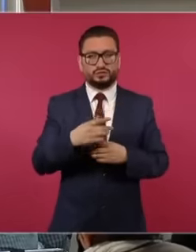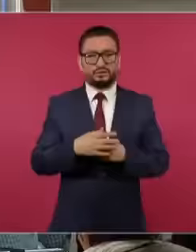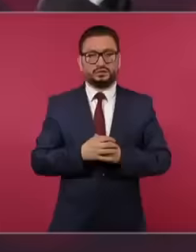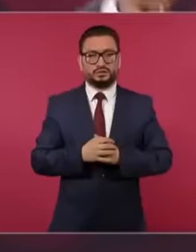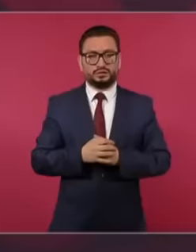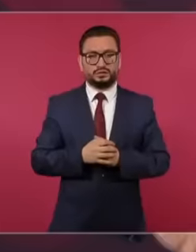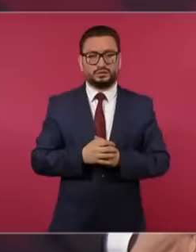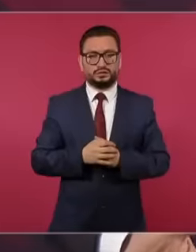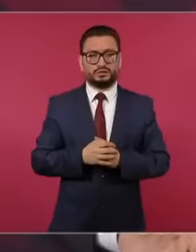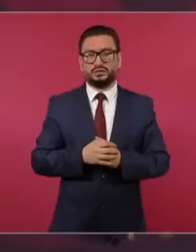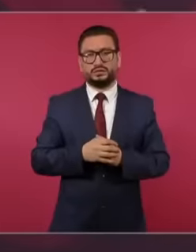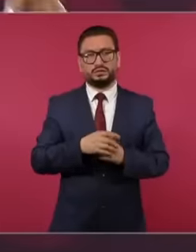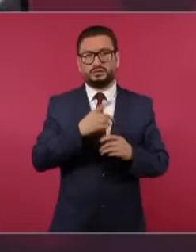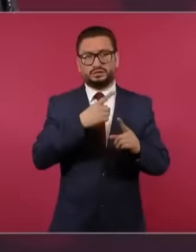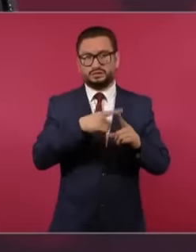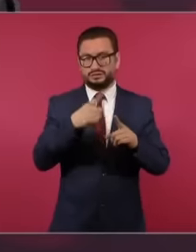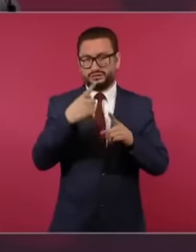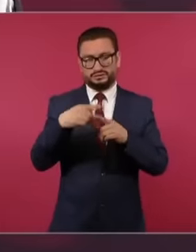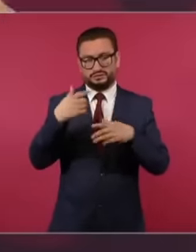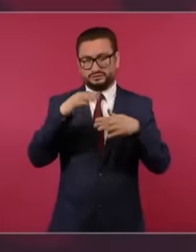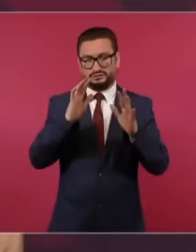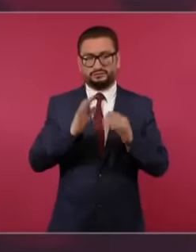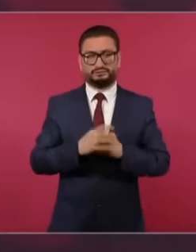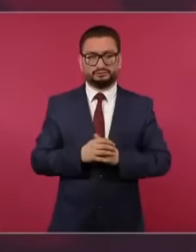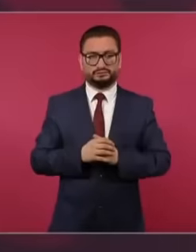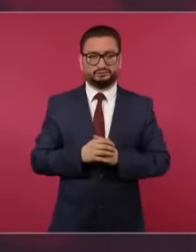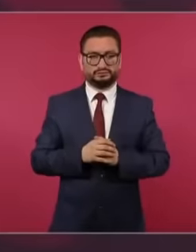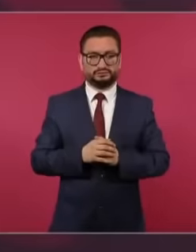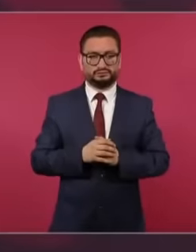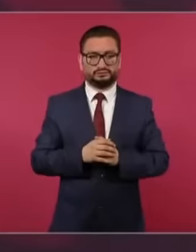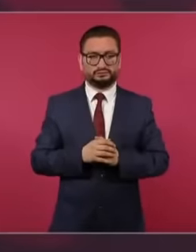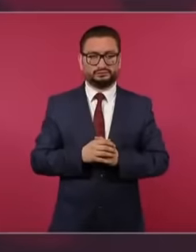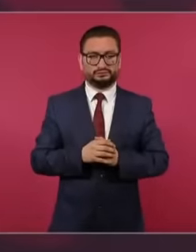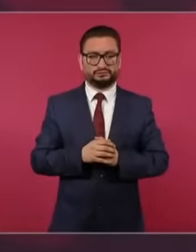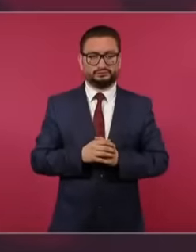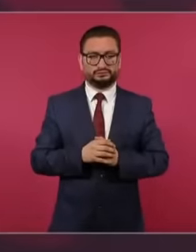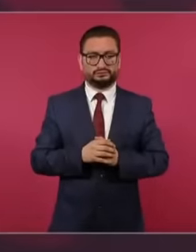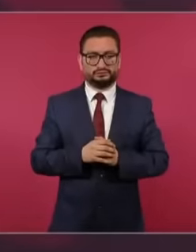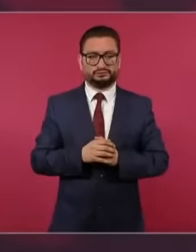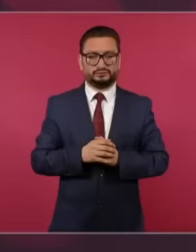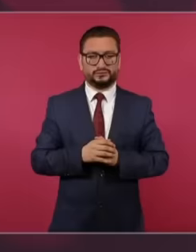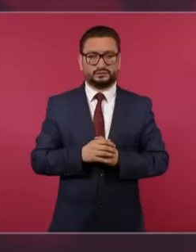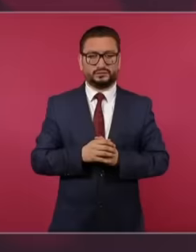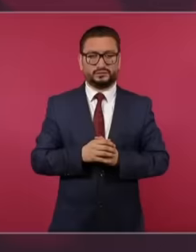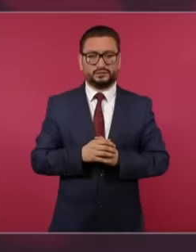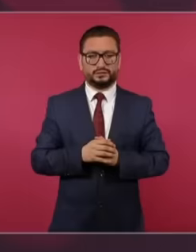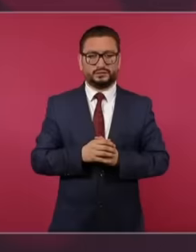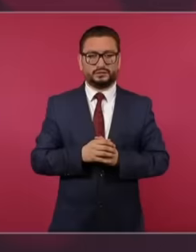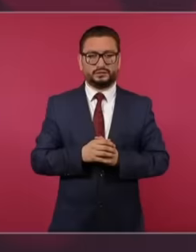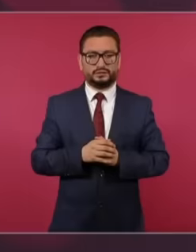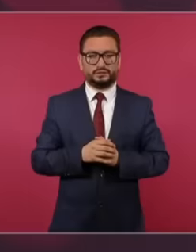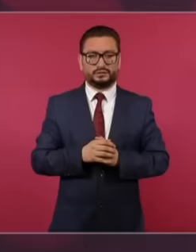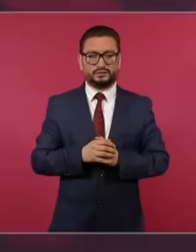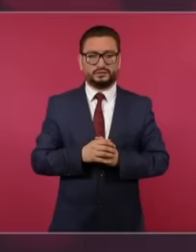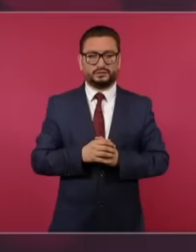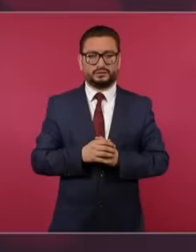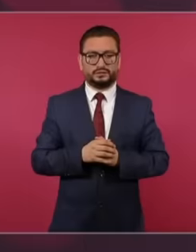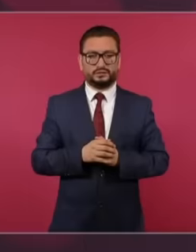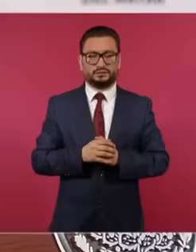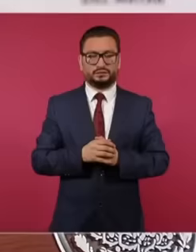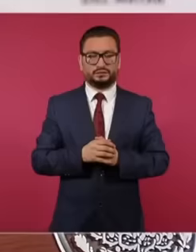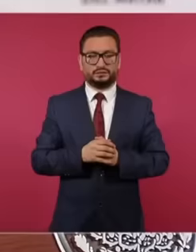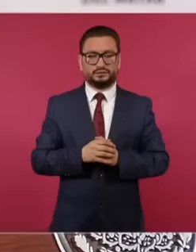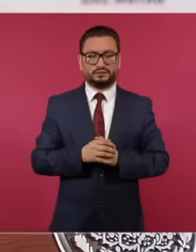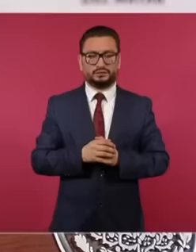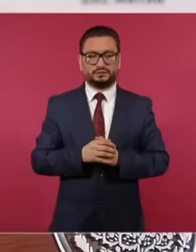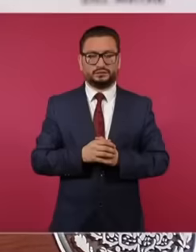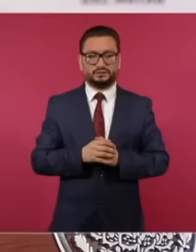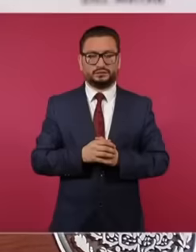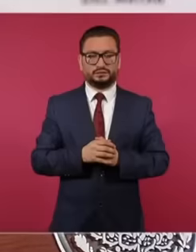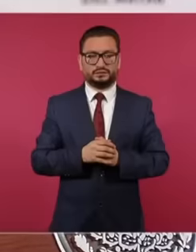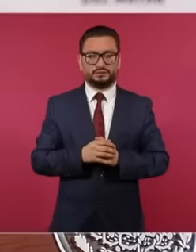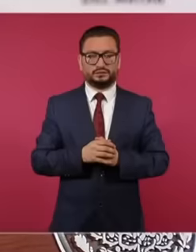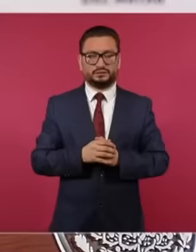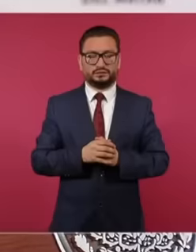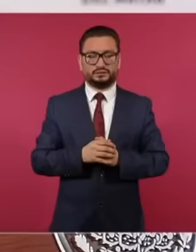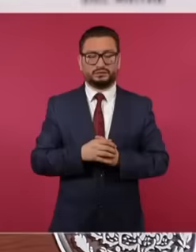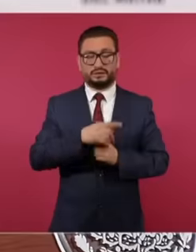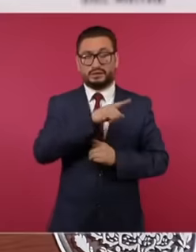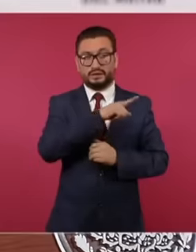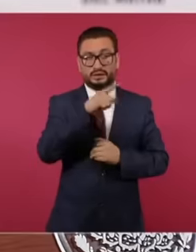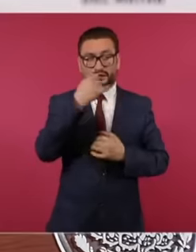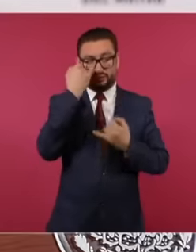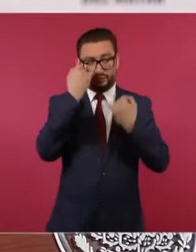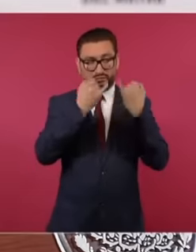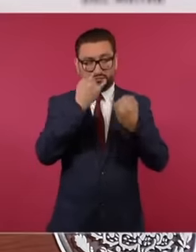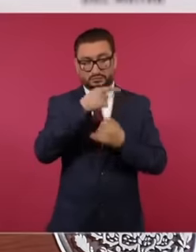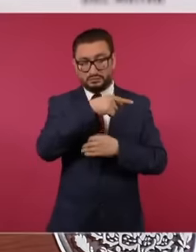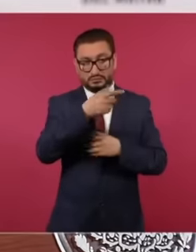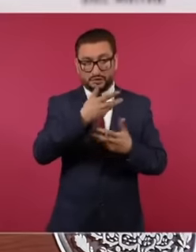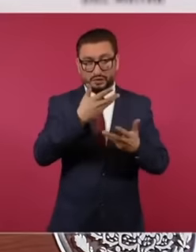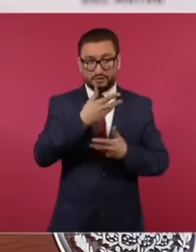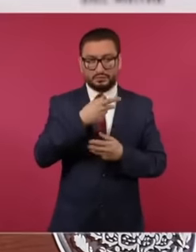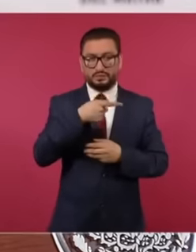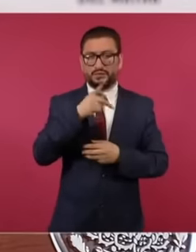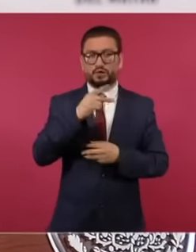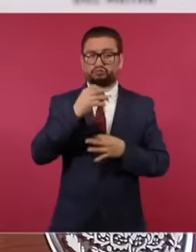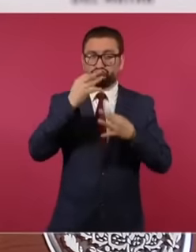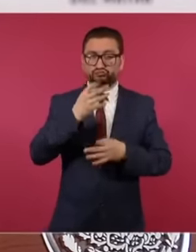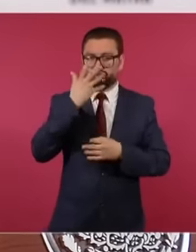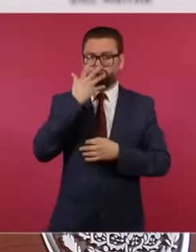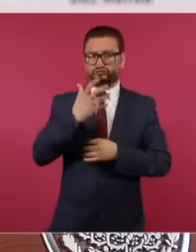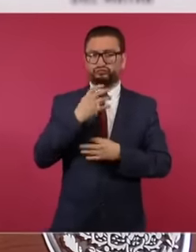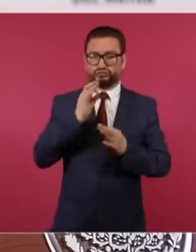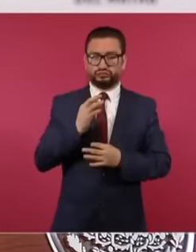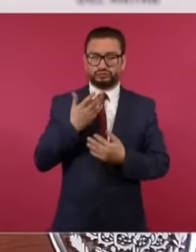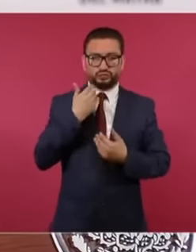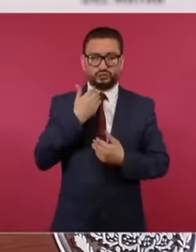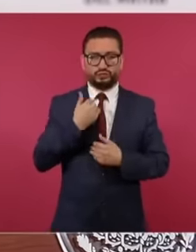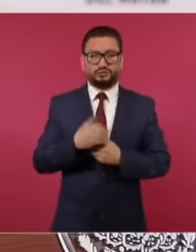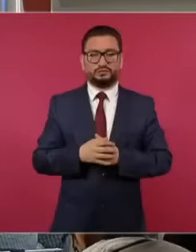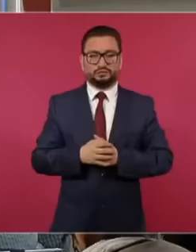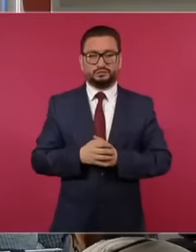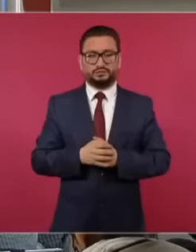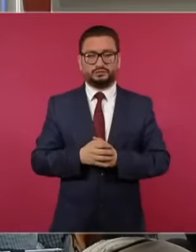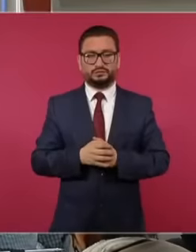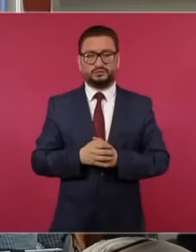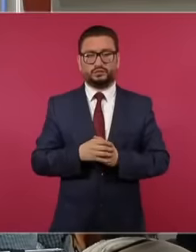no positions that are not serious because to say to say it kindly